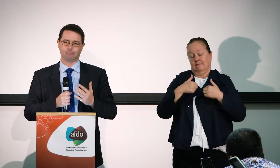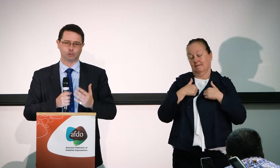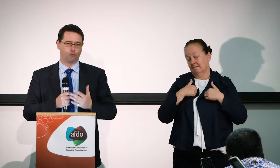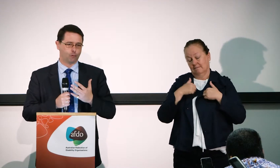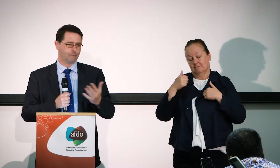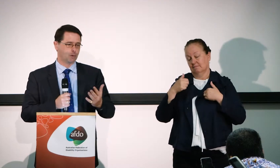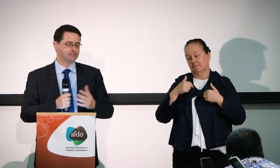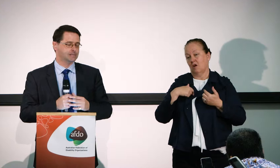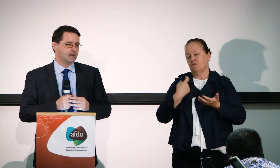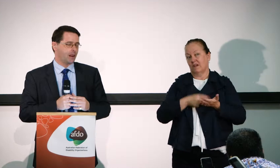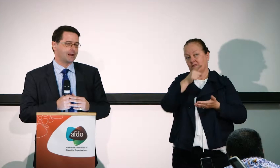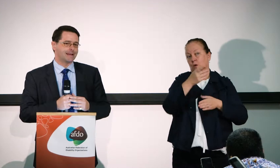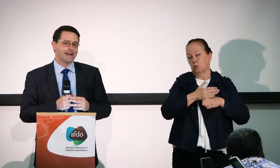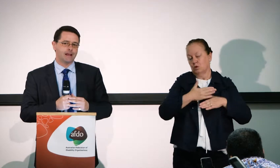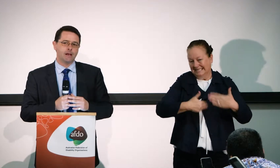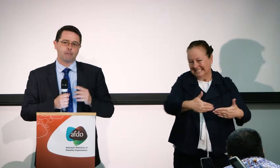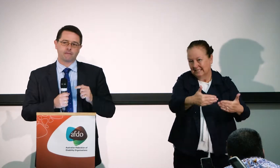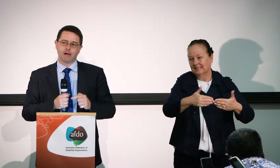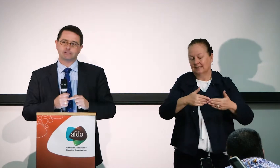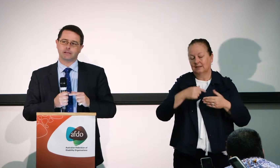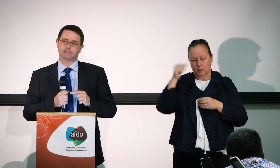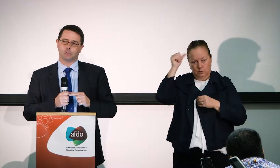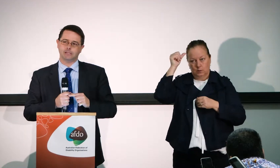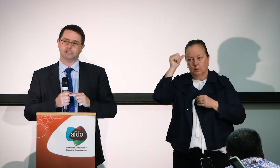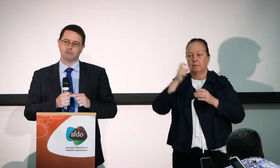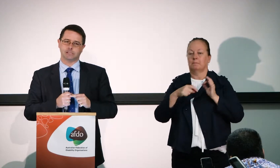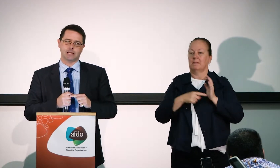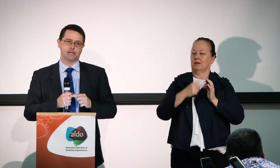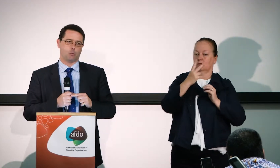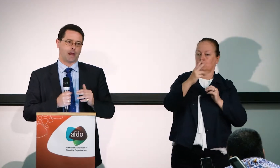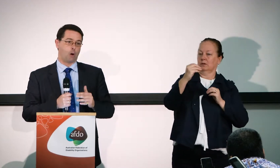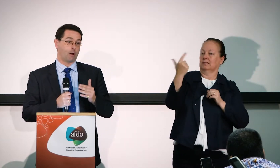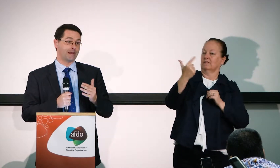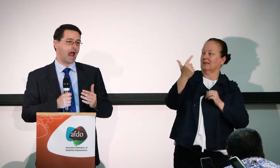and I'm sure for everyone here. But the fact that in 2017, we are where we're at